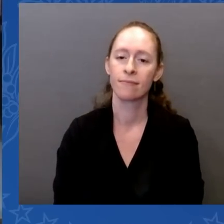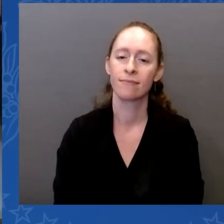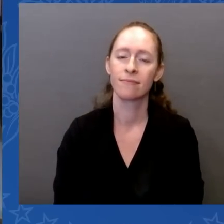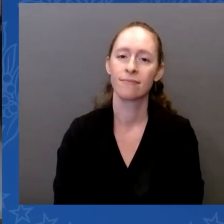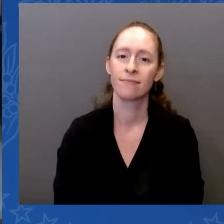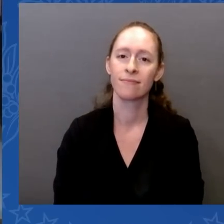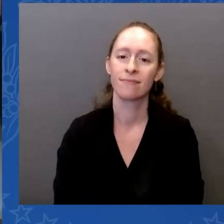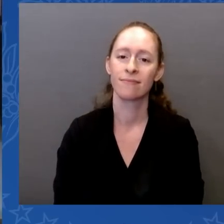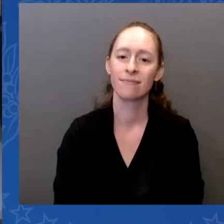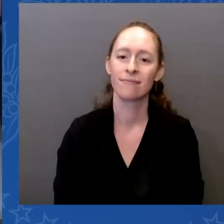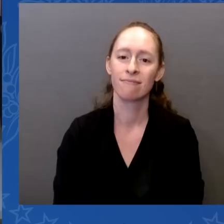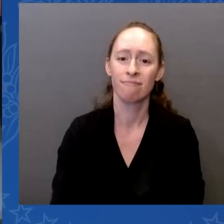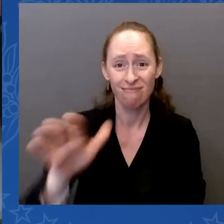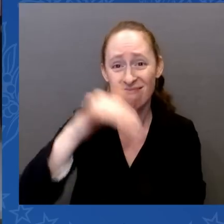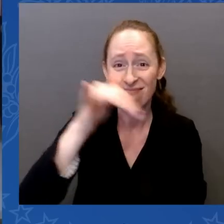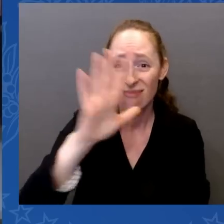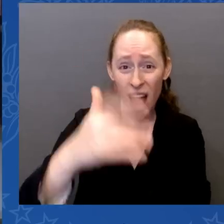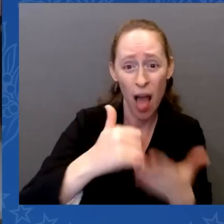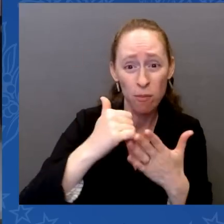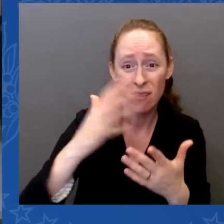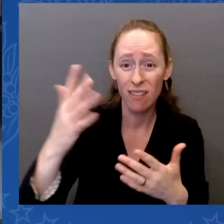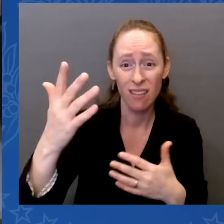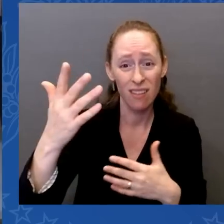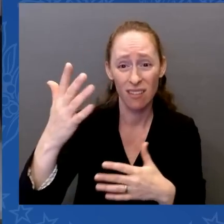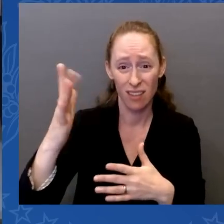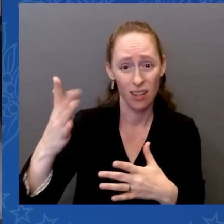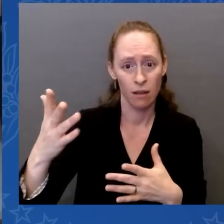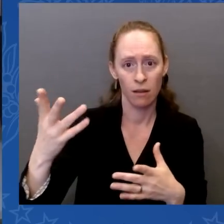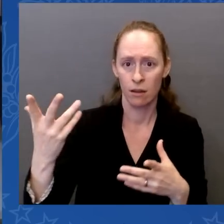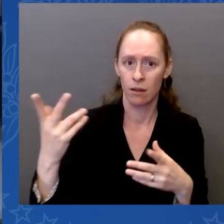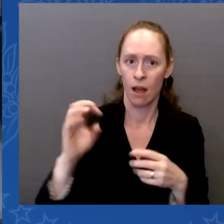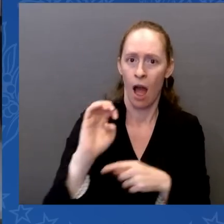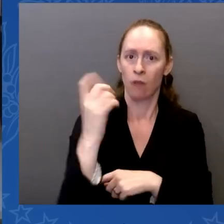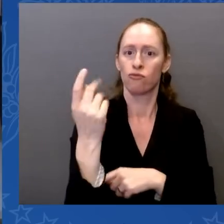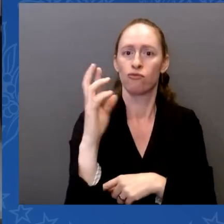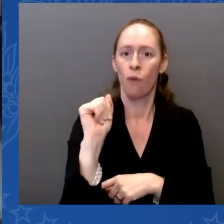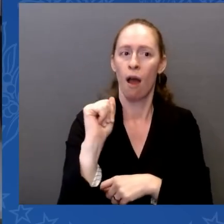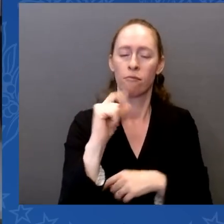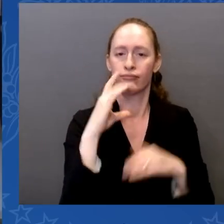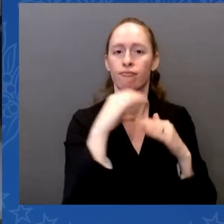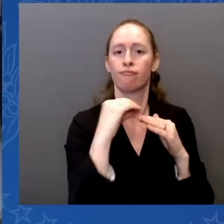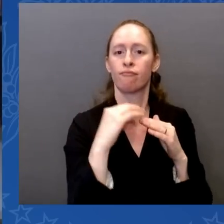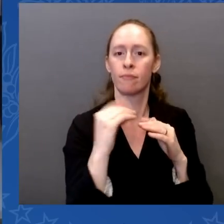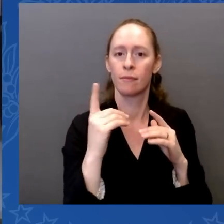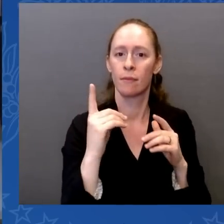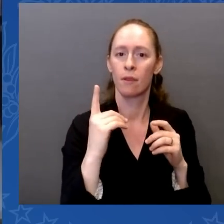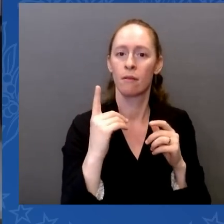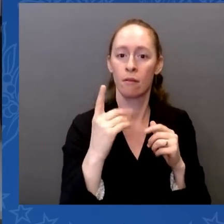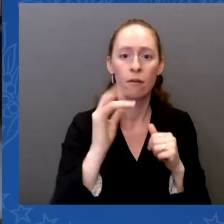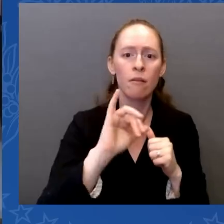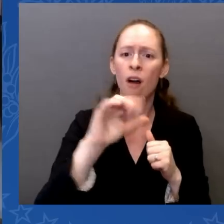And my administration is taking other steps to bring down healthcare costs as well. I met with my Competition Council --